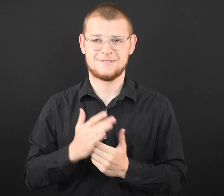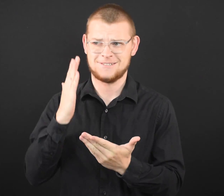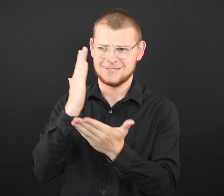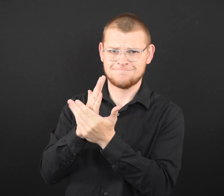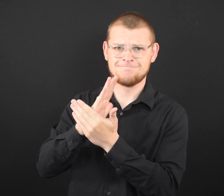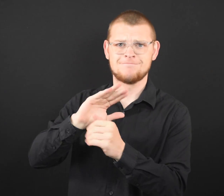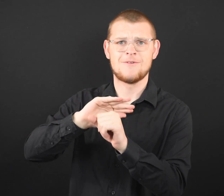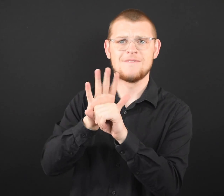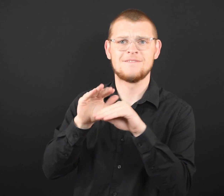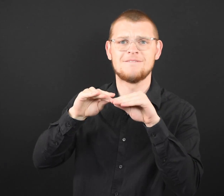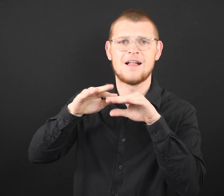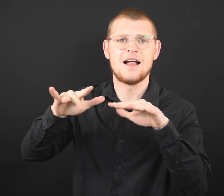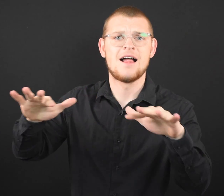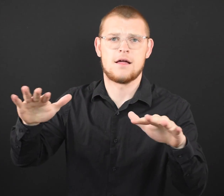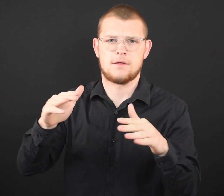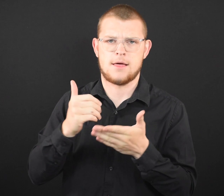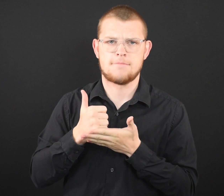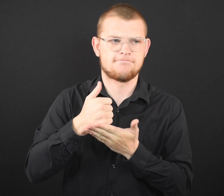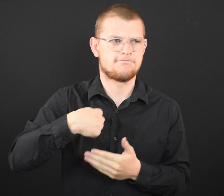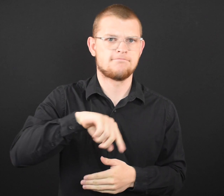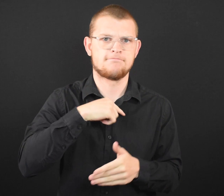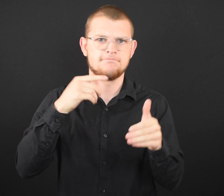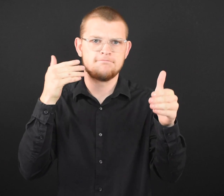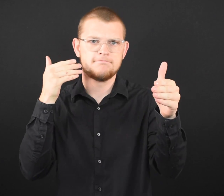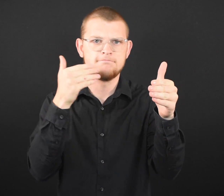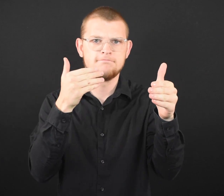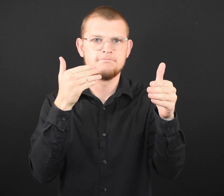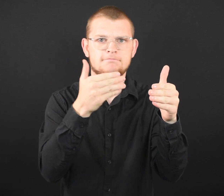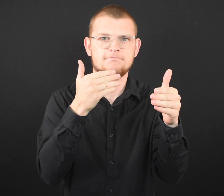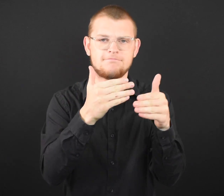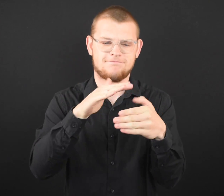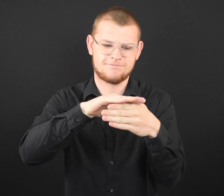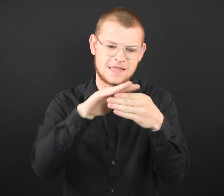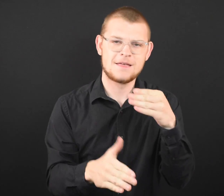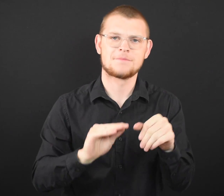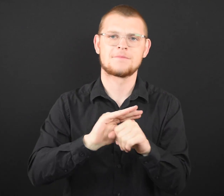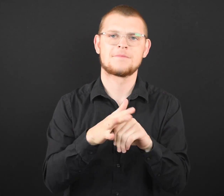Stopping the spread of COVID-19 gets us closer to the end of the pandemic.